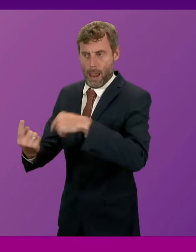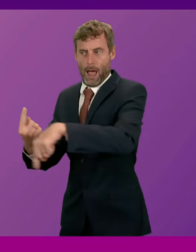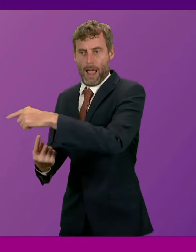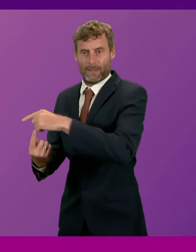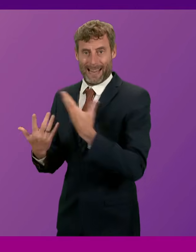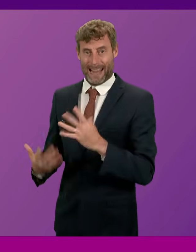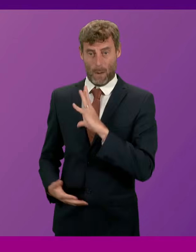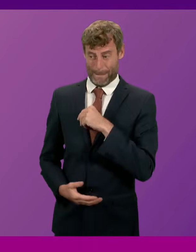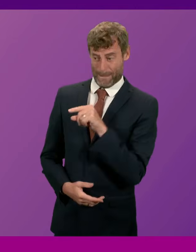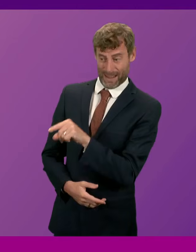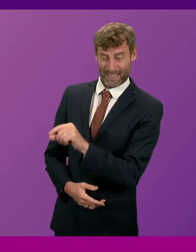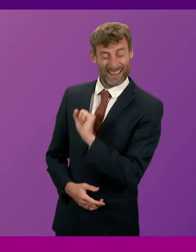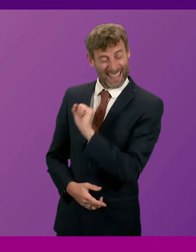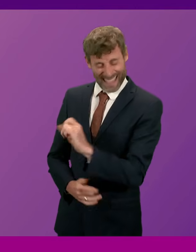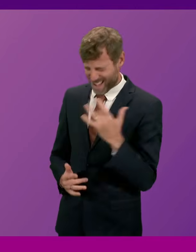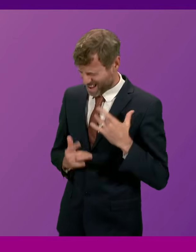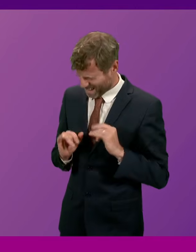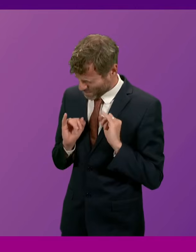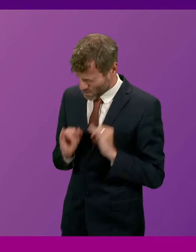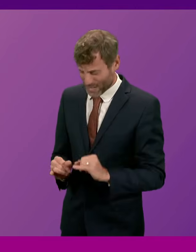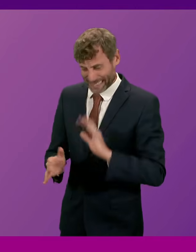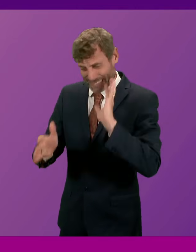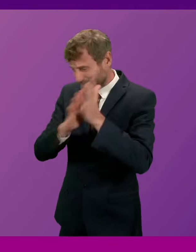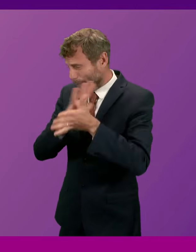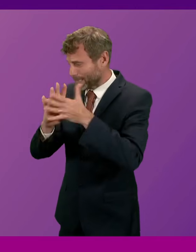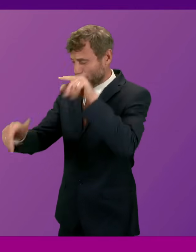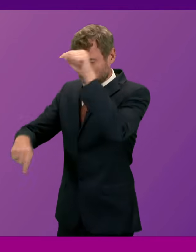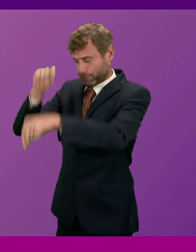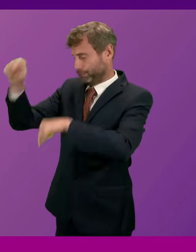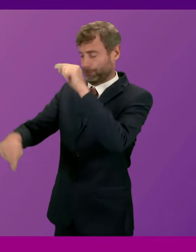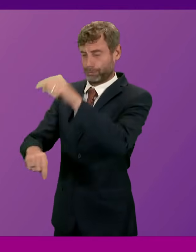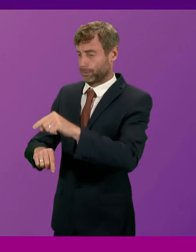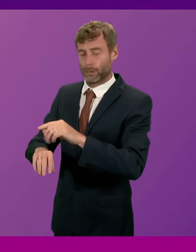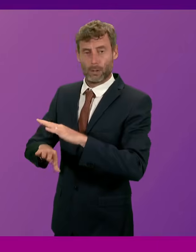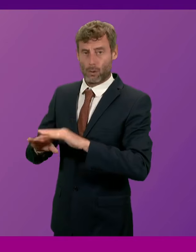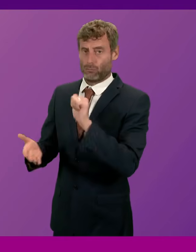whose lives have been absolutely devastated by the unwarranted attack.